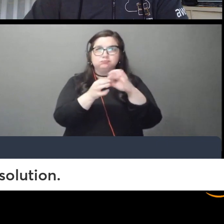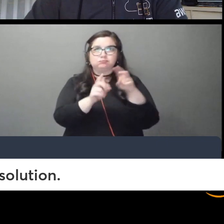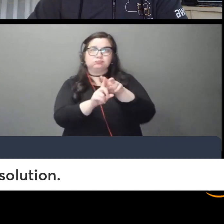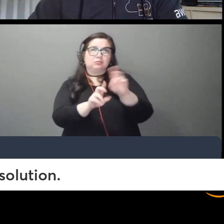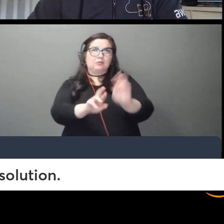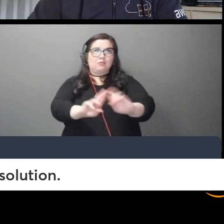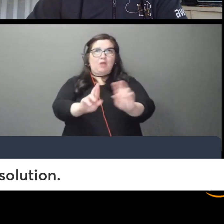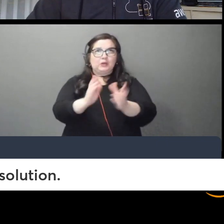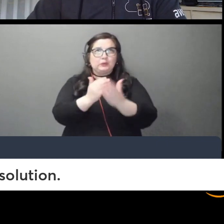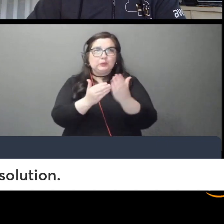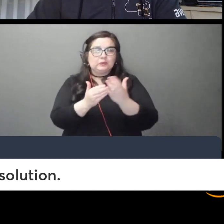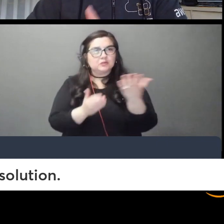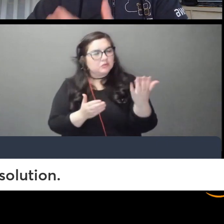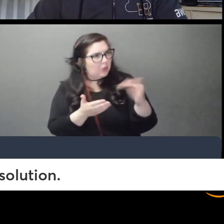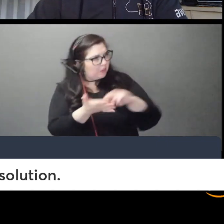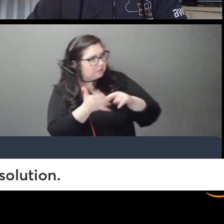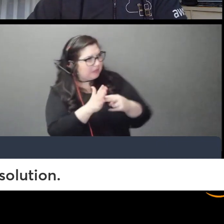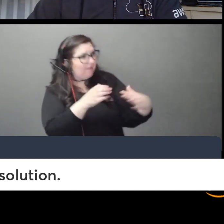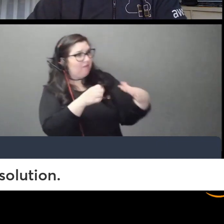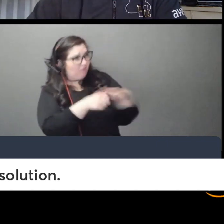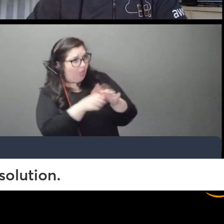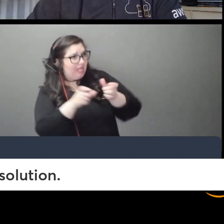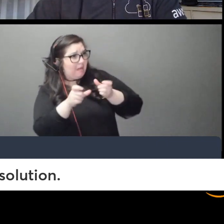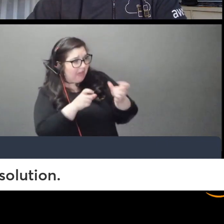So it's fully managed game solution. Yes. - Yeah, yeah.